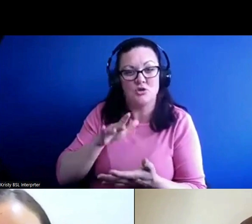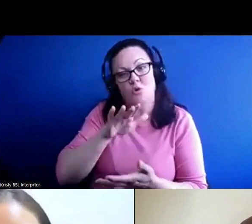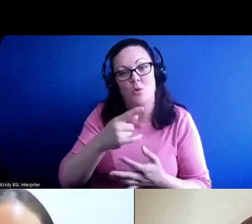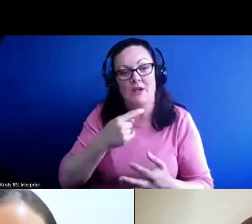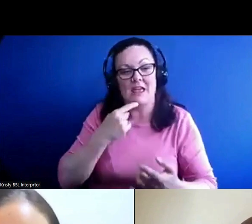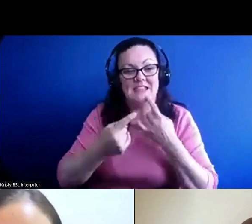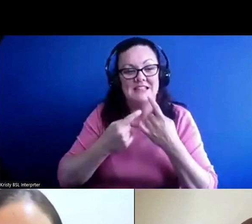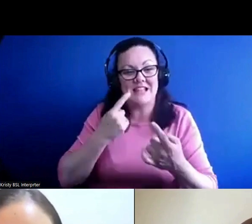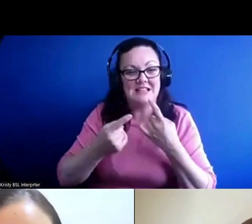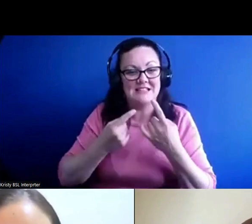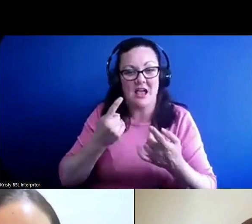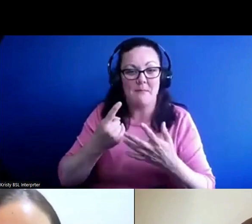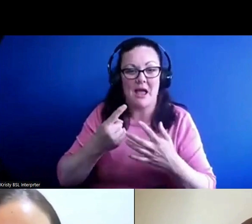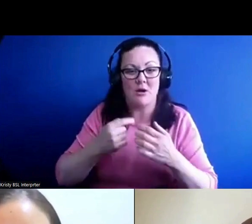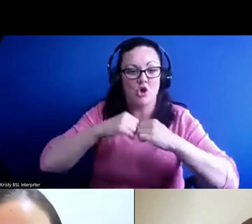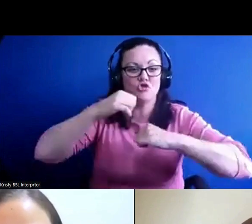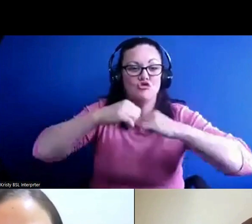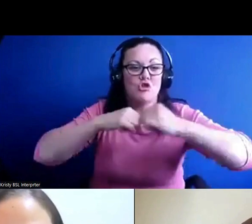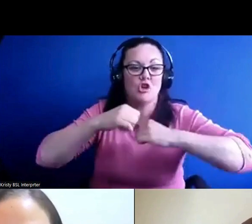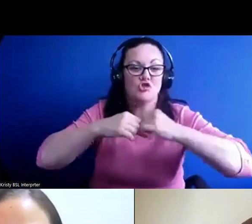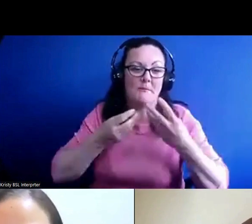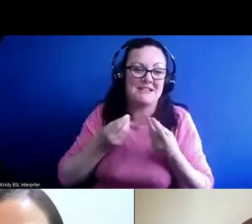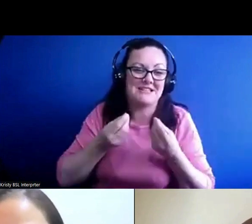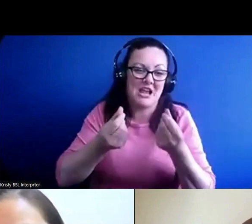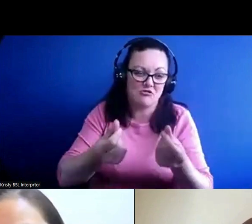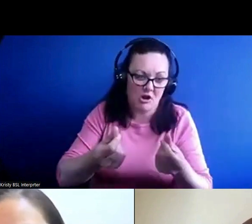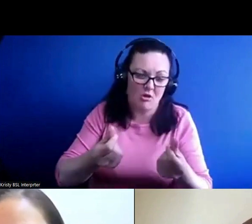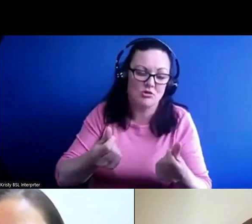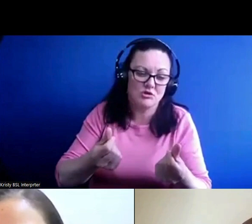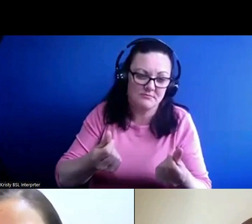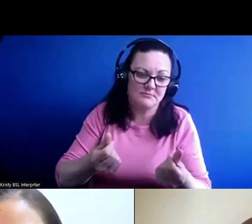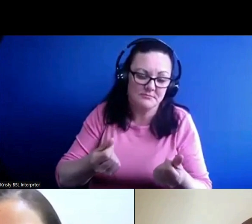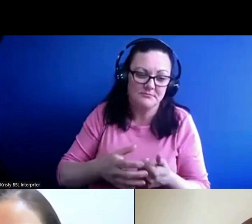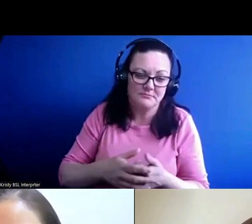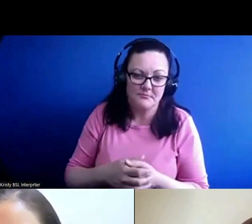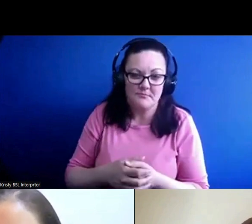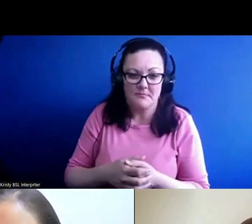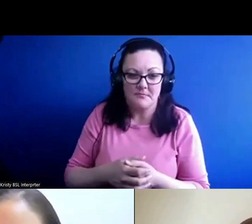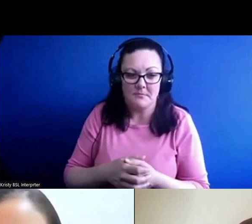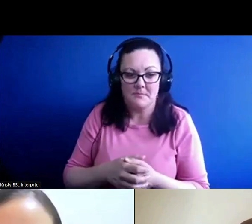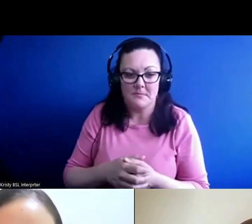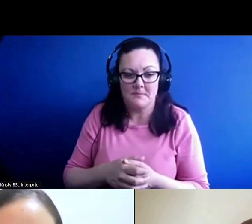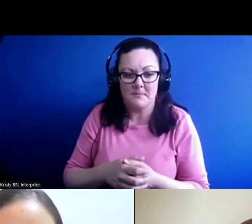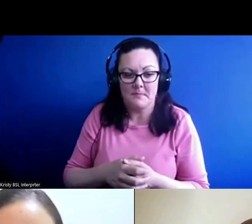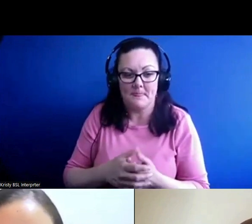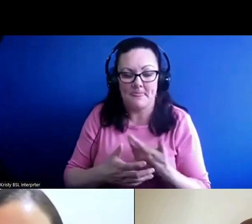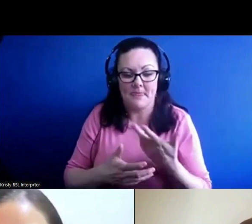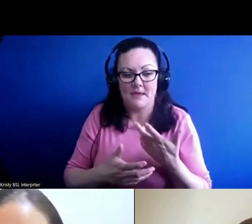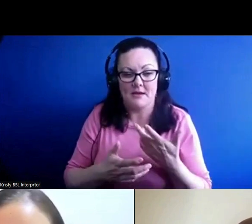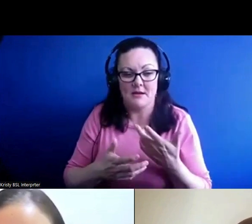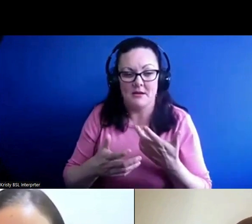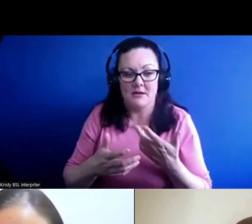construction materials, you know, data about the different